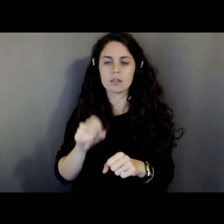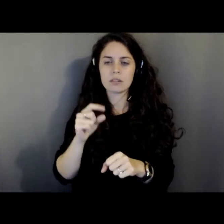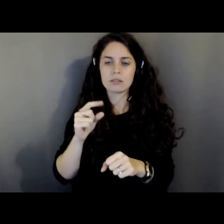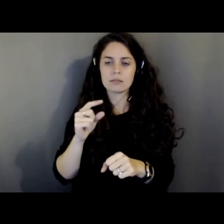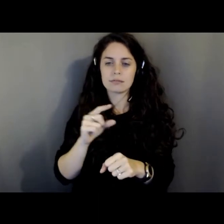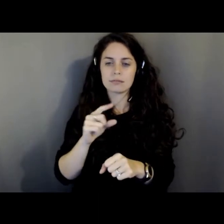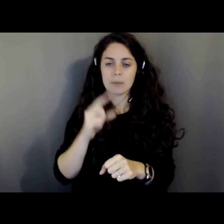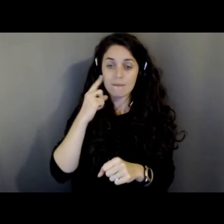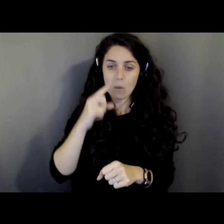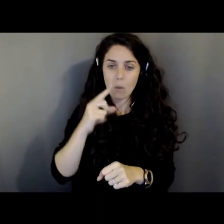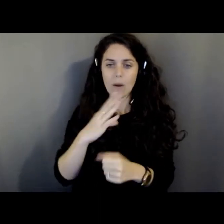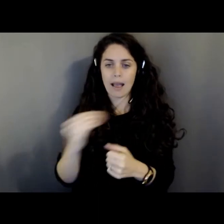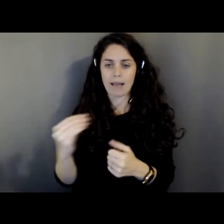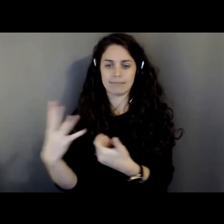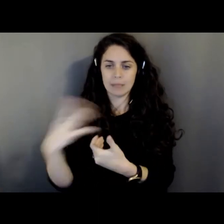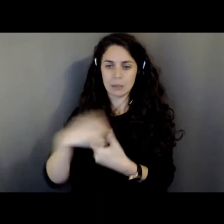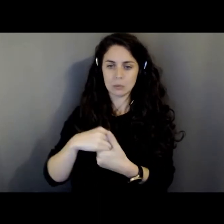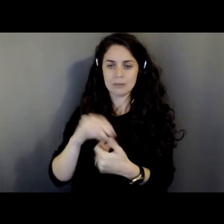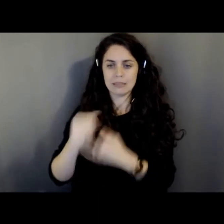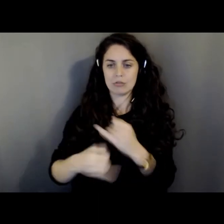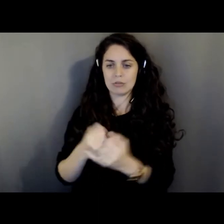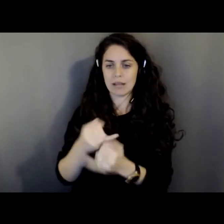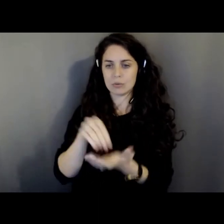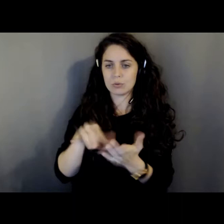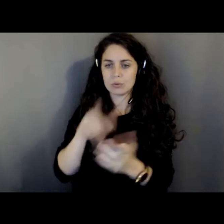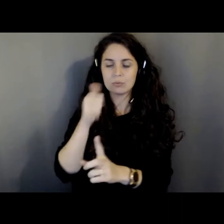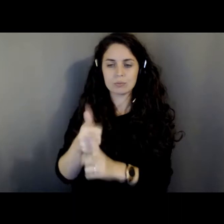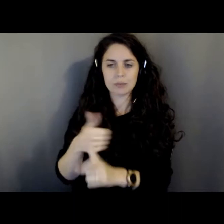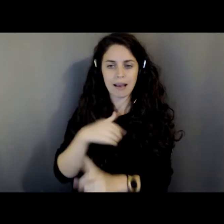International Students with Disabilities, and different types of disabilities.